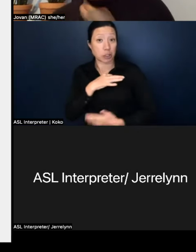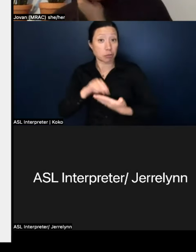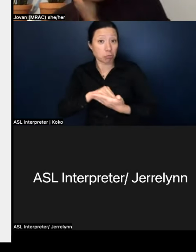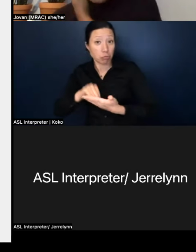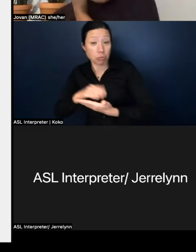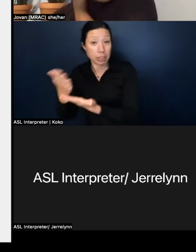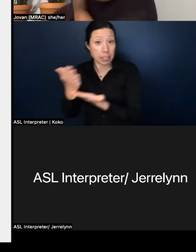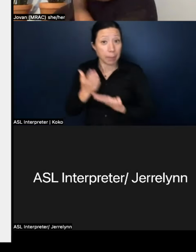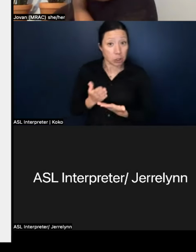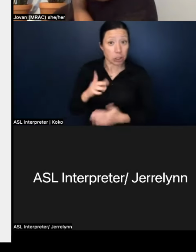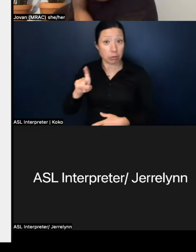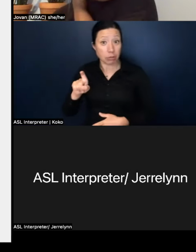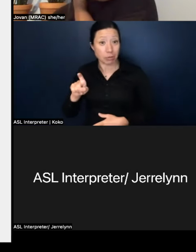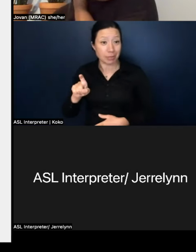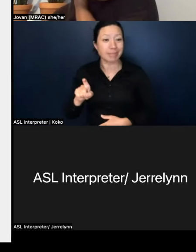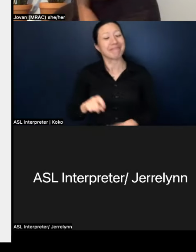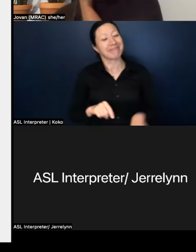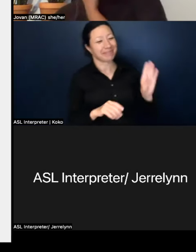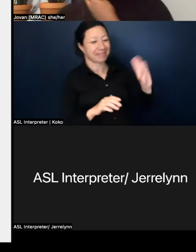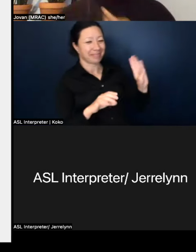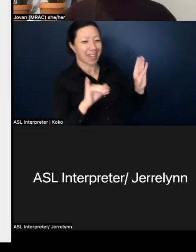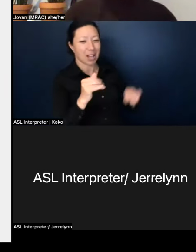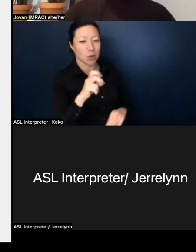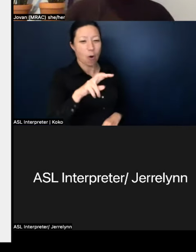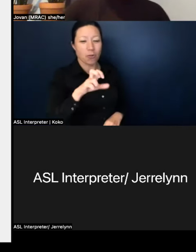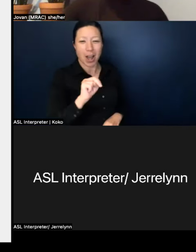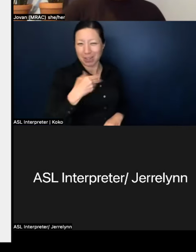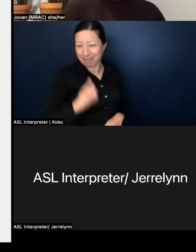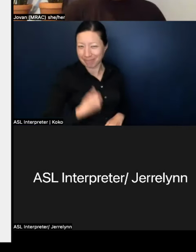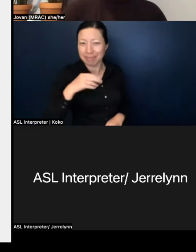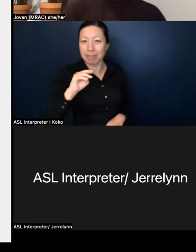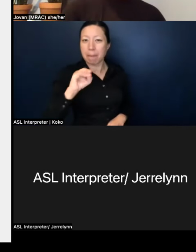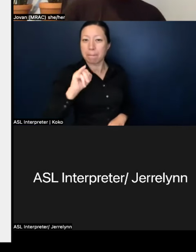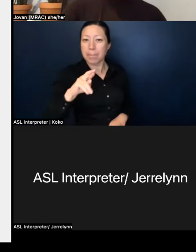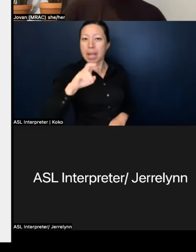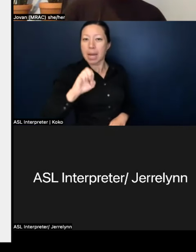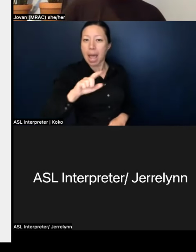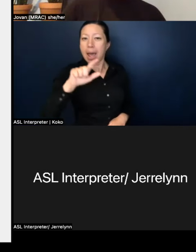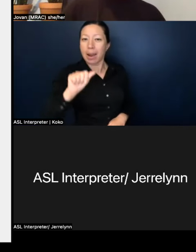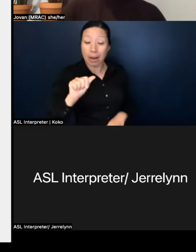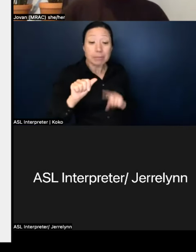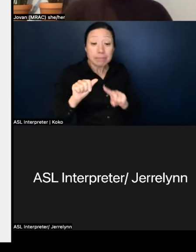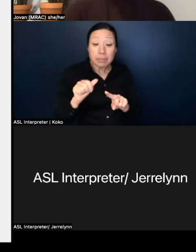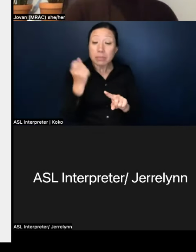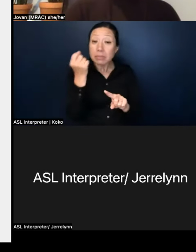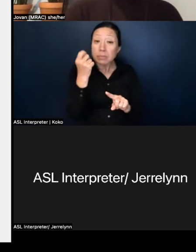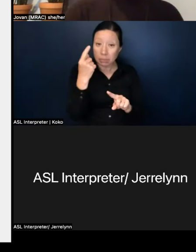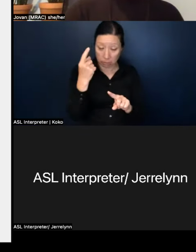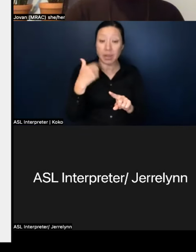[Mirella] Hi, Jovan, it's Mirella. There were some follow up questions to,